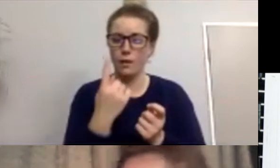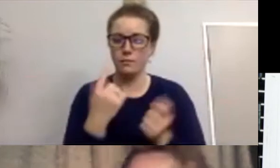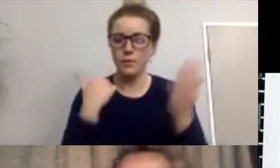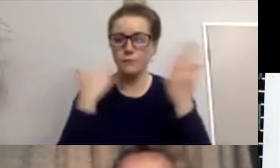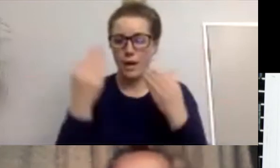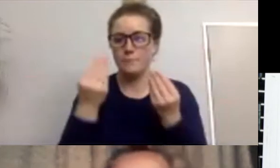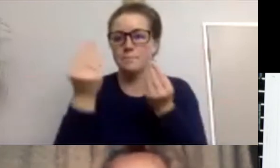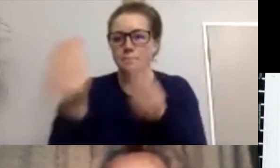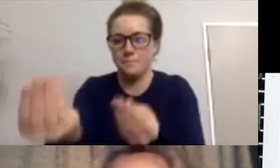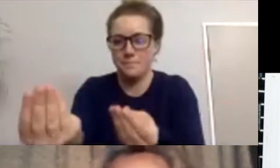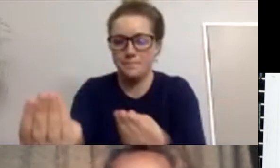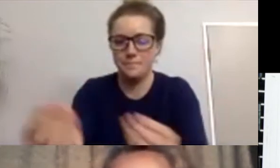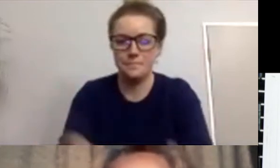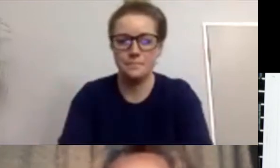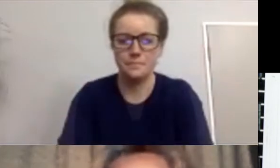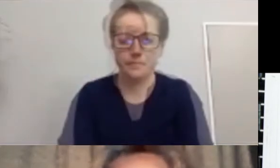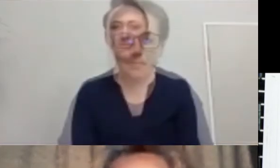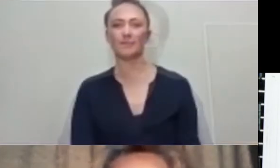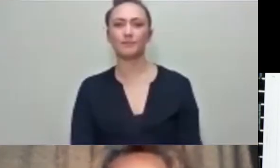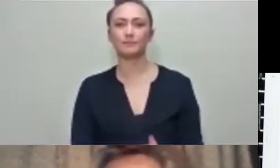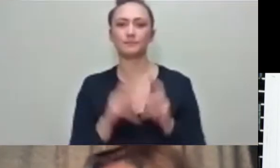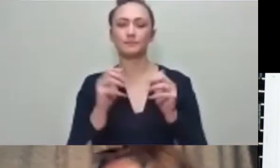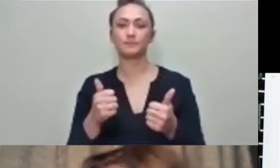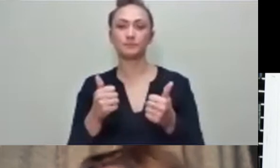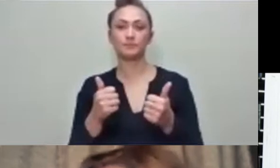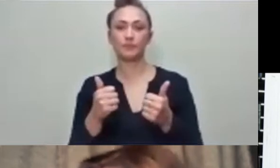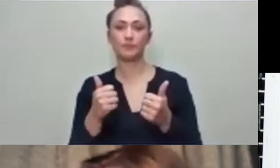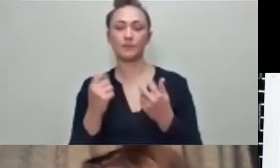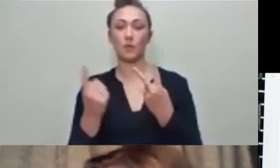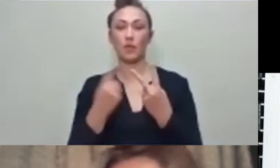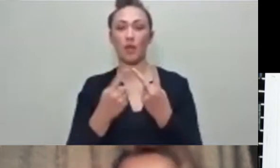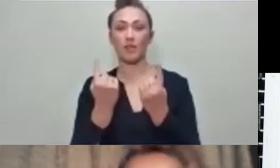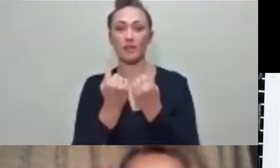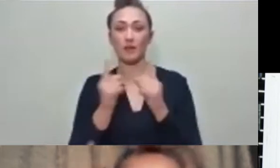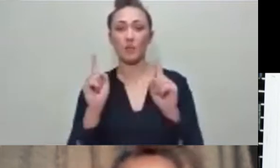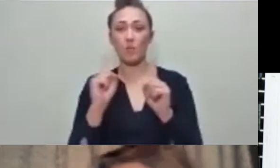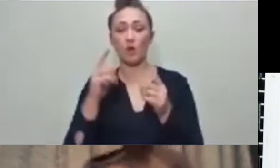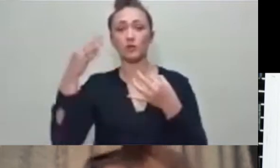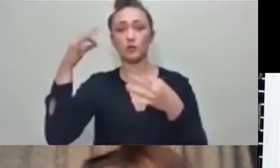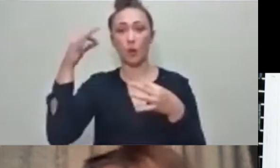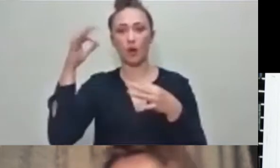the other thing I want to tell you is documentation is very important especially if you're doing things for the first time